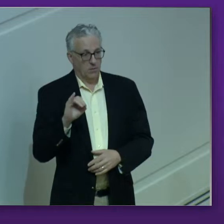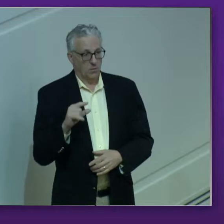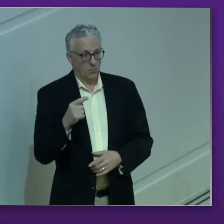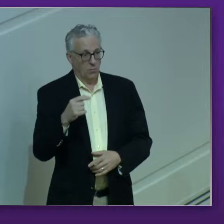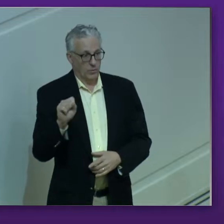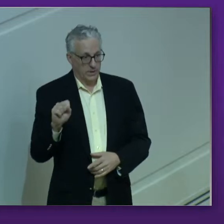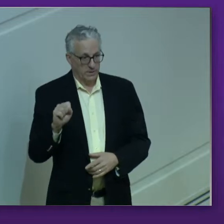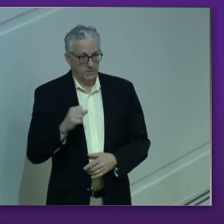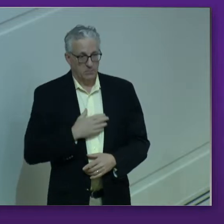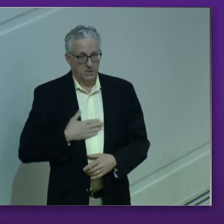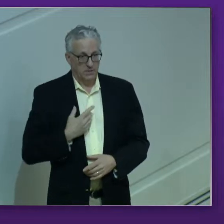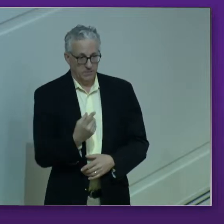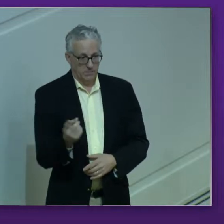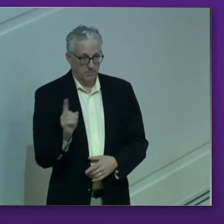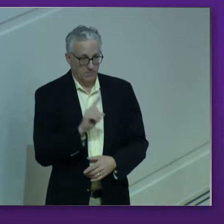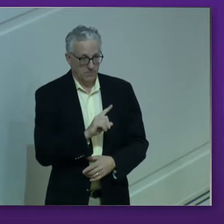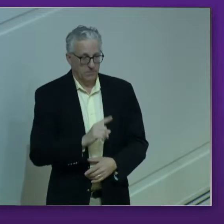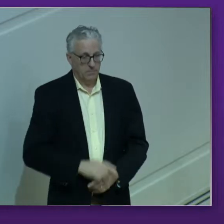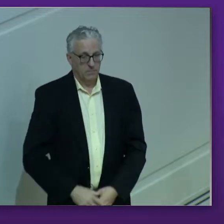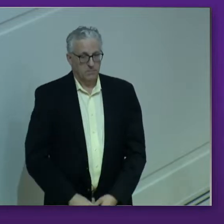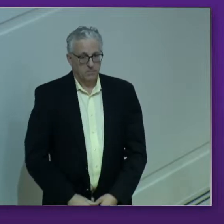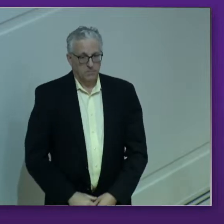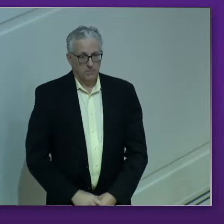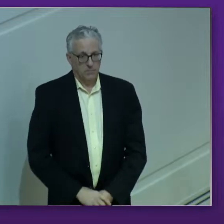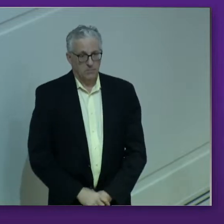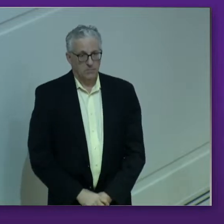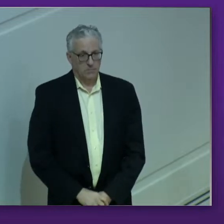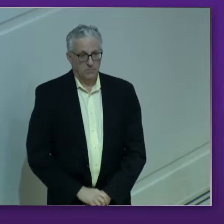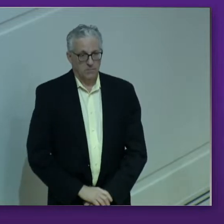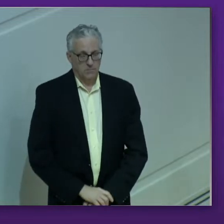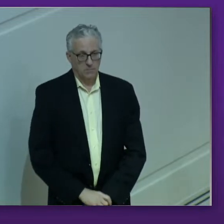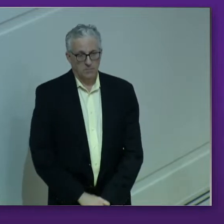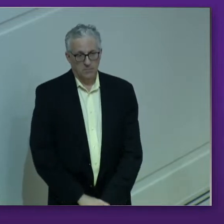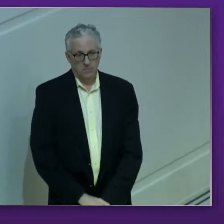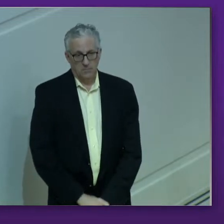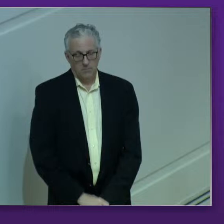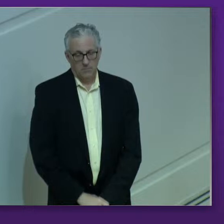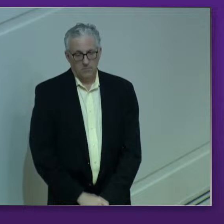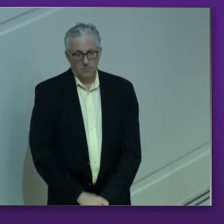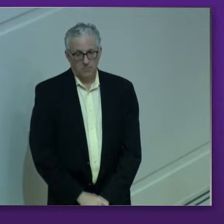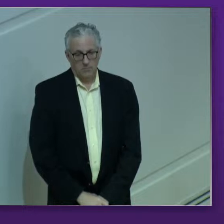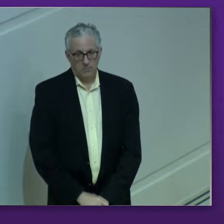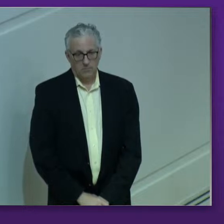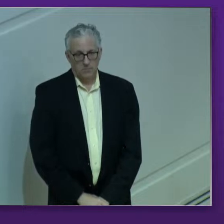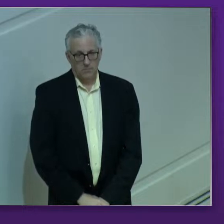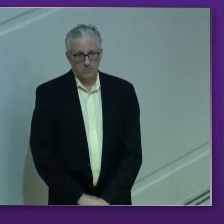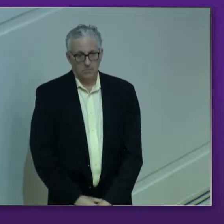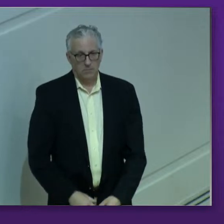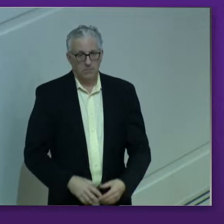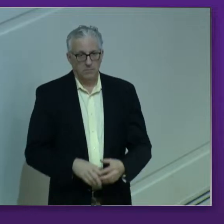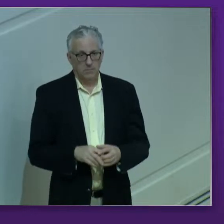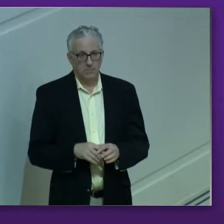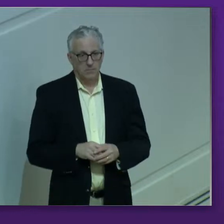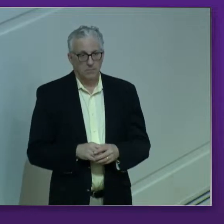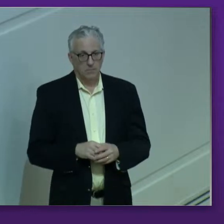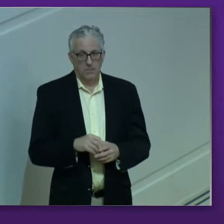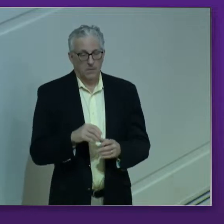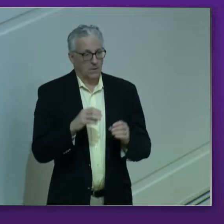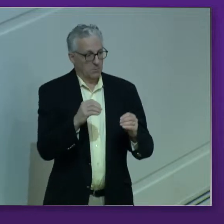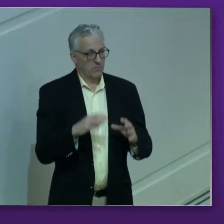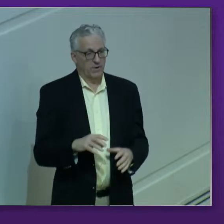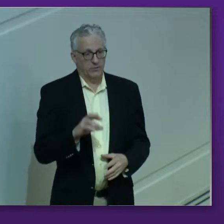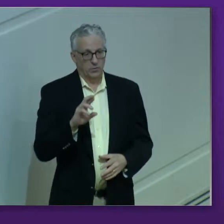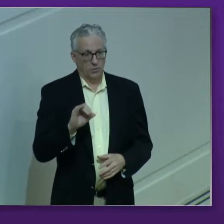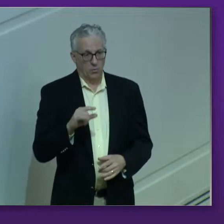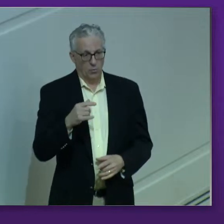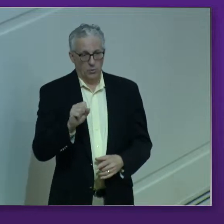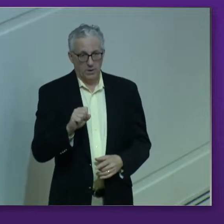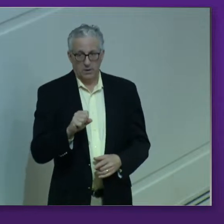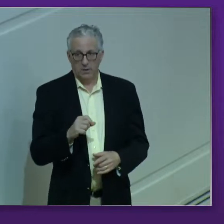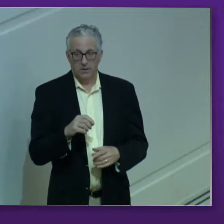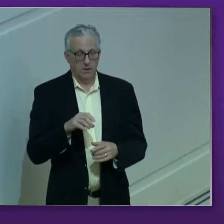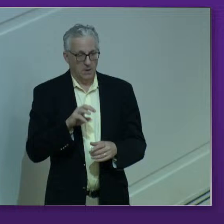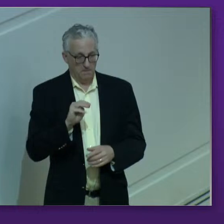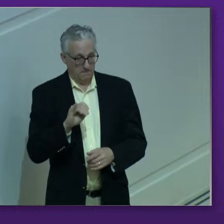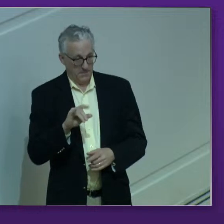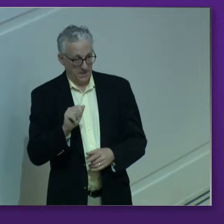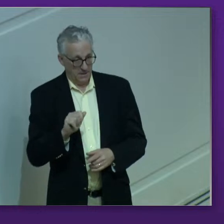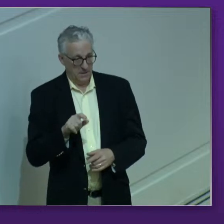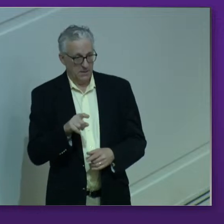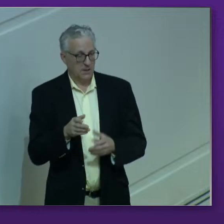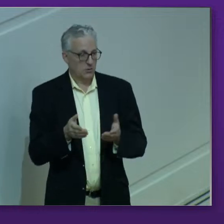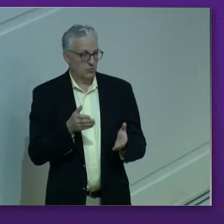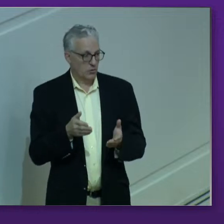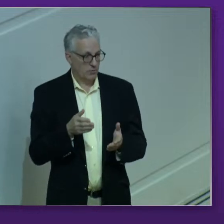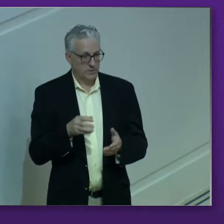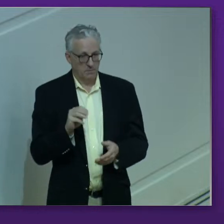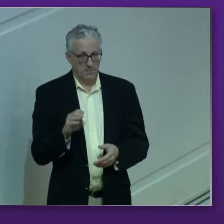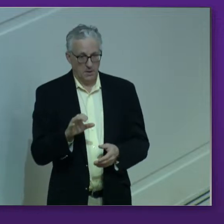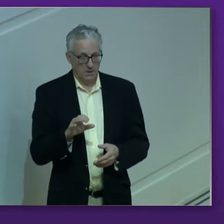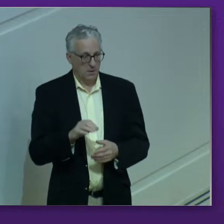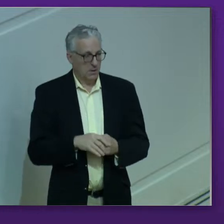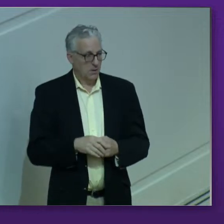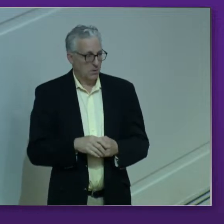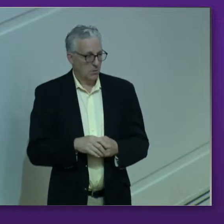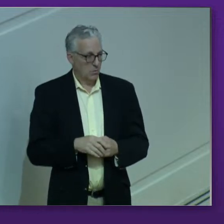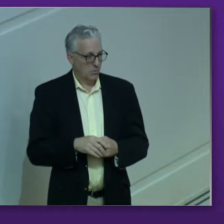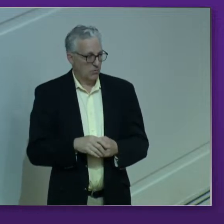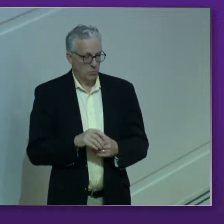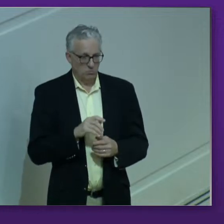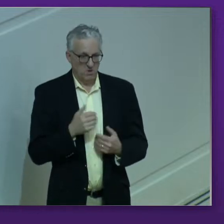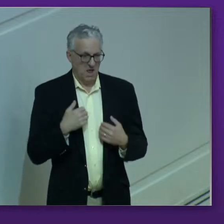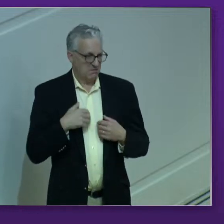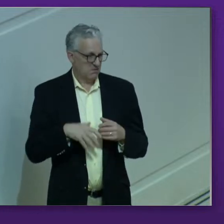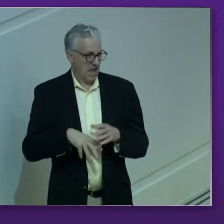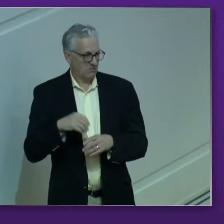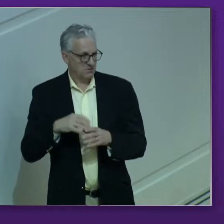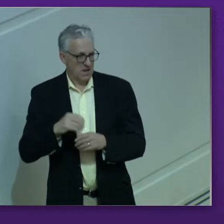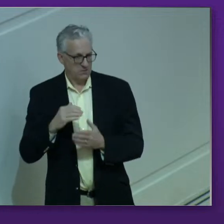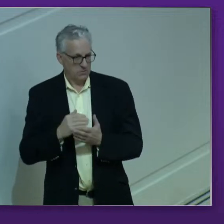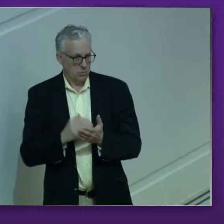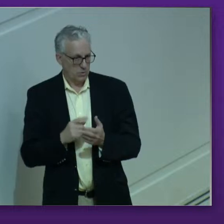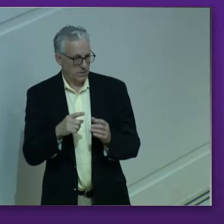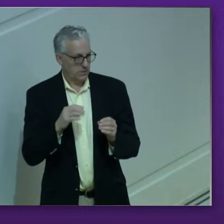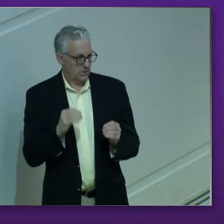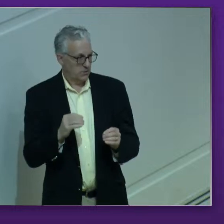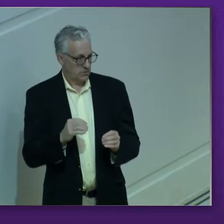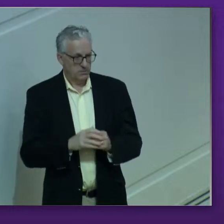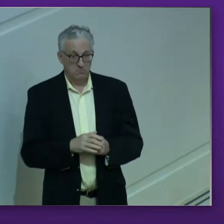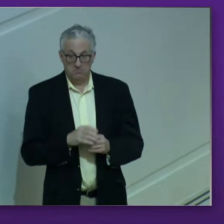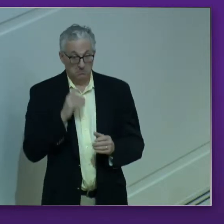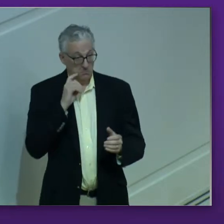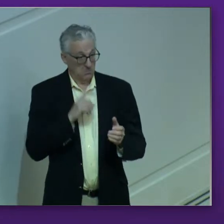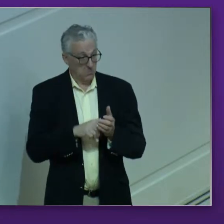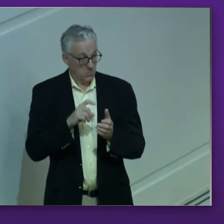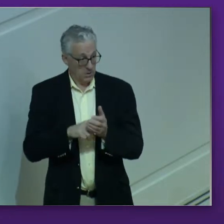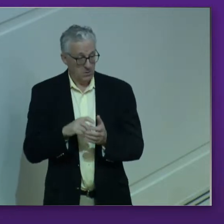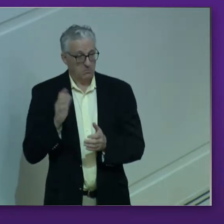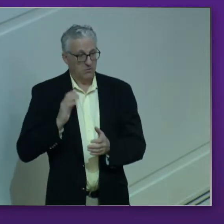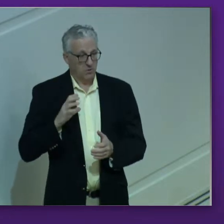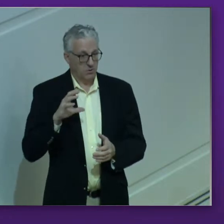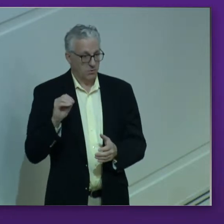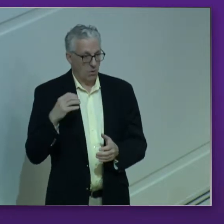[LISTING NAMES] TO JOIN US.